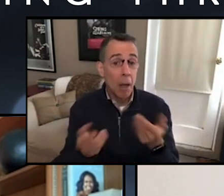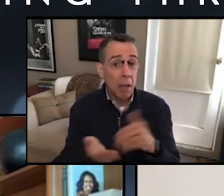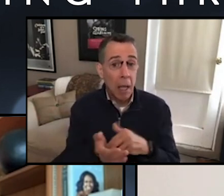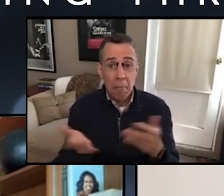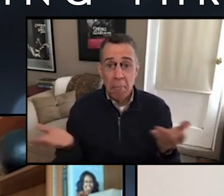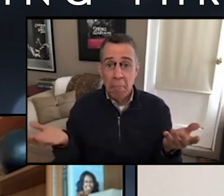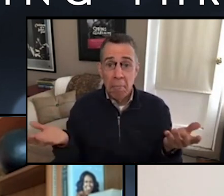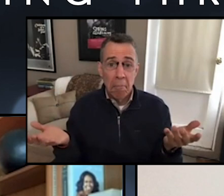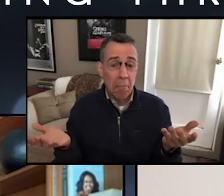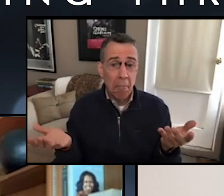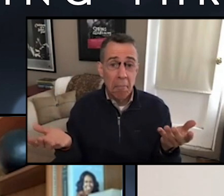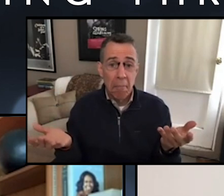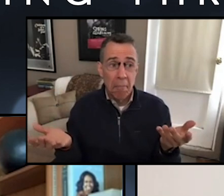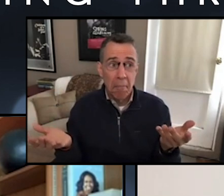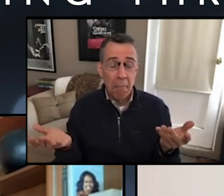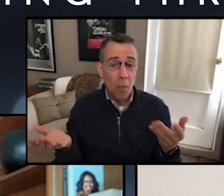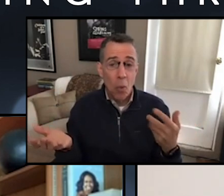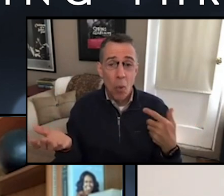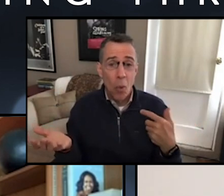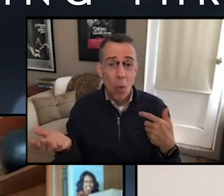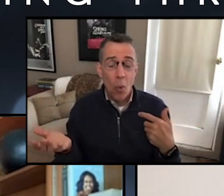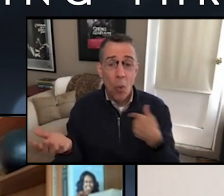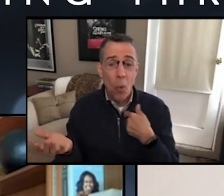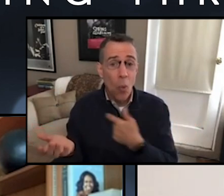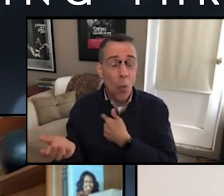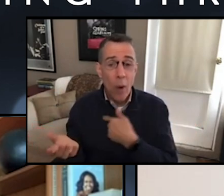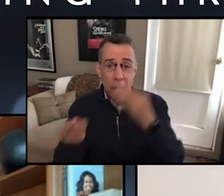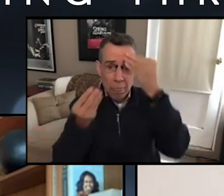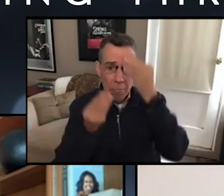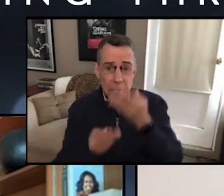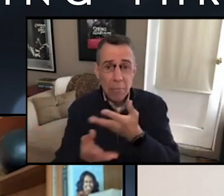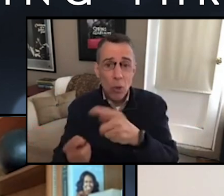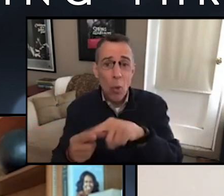Things that are, we've freely pass along what we've learned to anyone who's